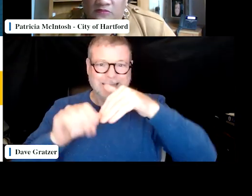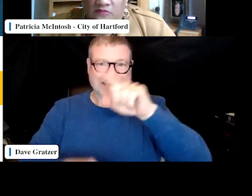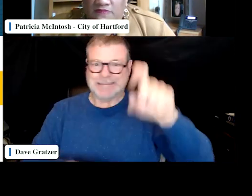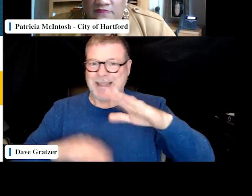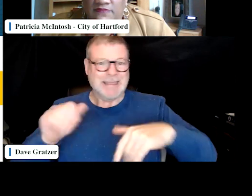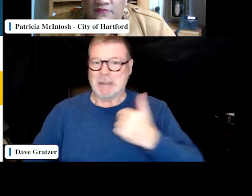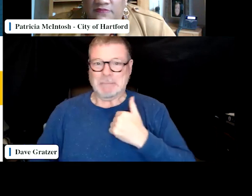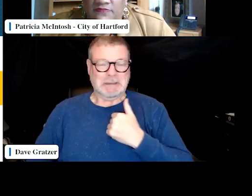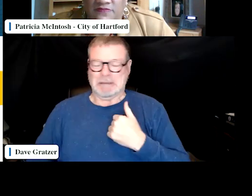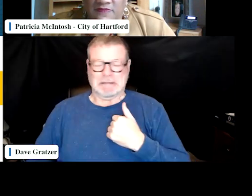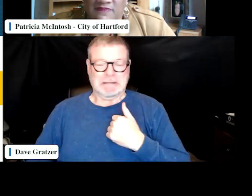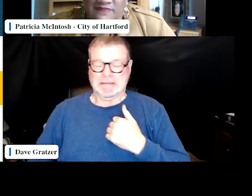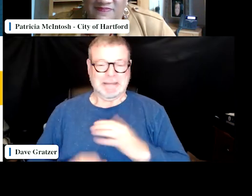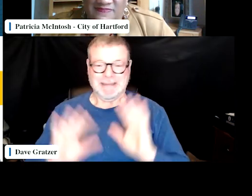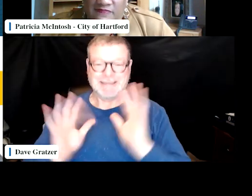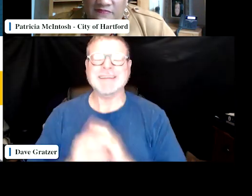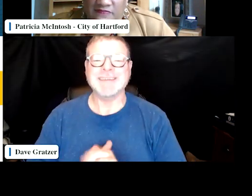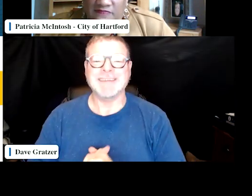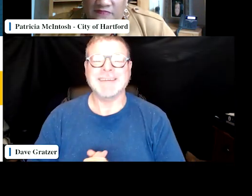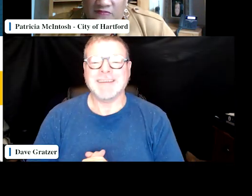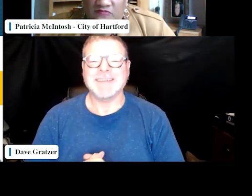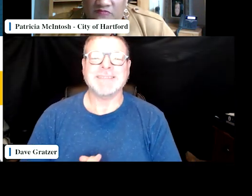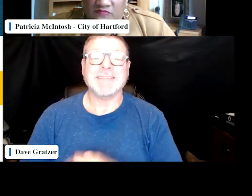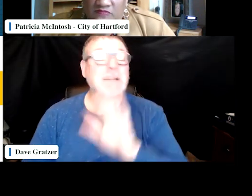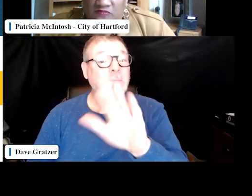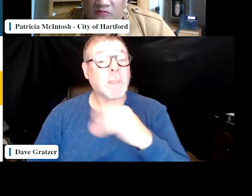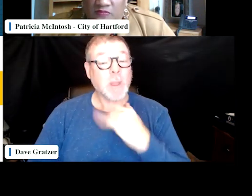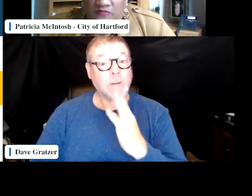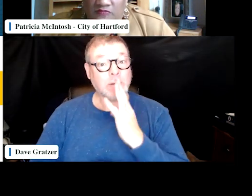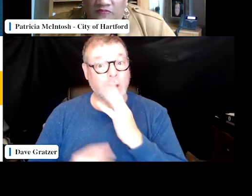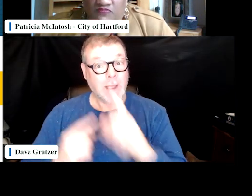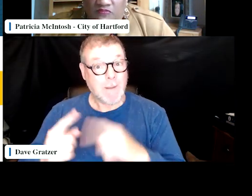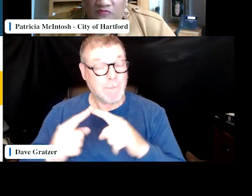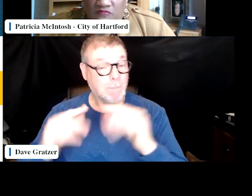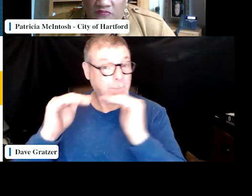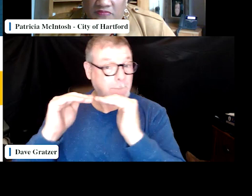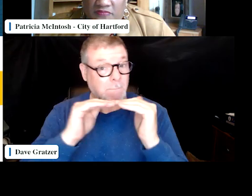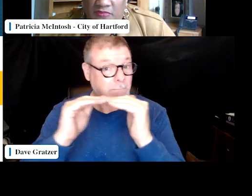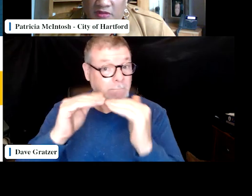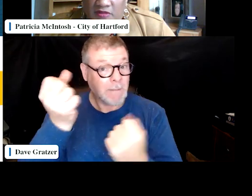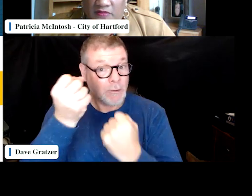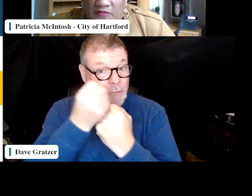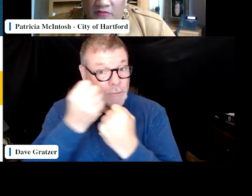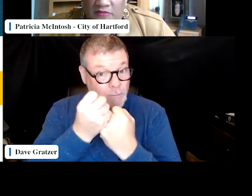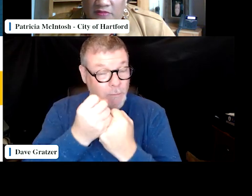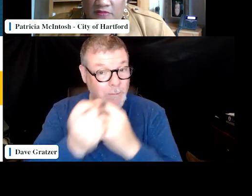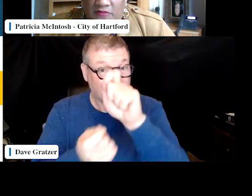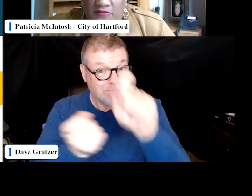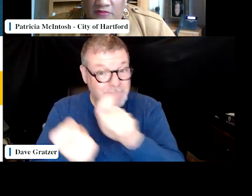even though I'm in Texas. Are we talking about peer support in specific situations?